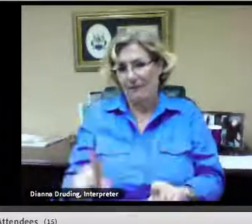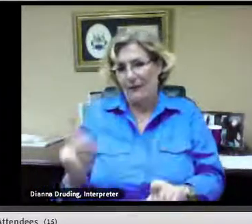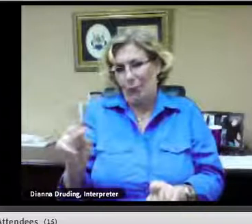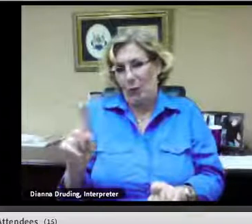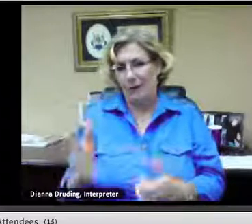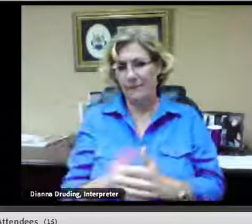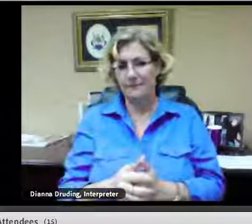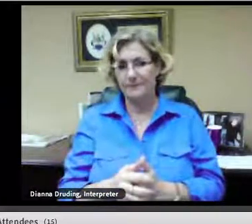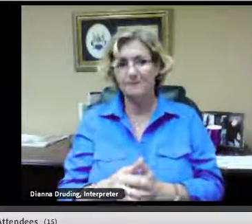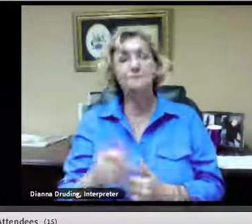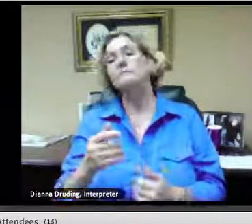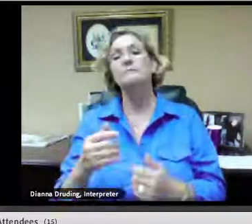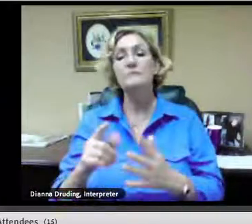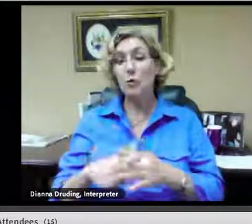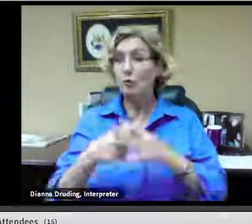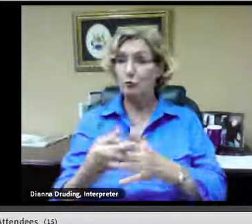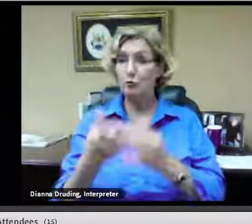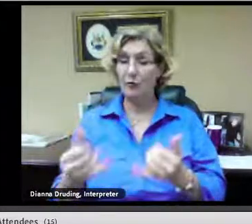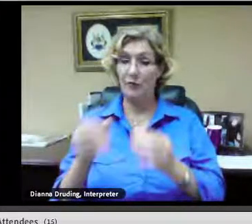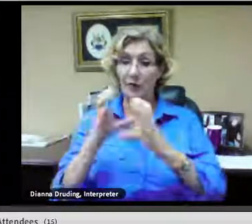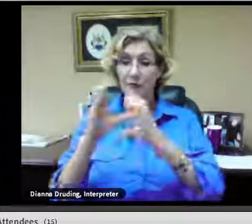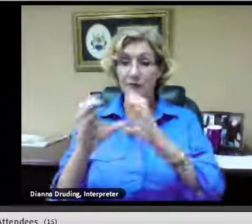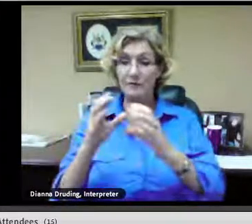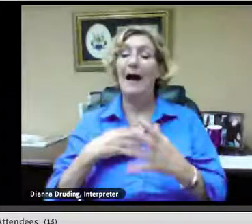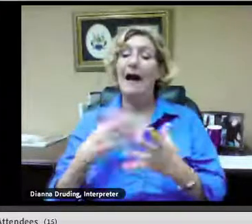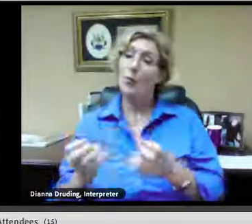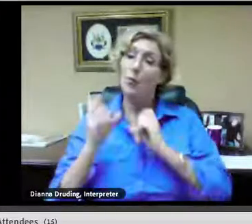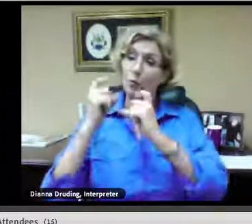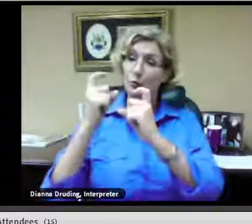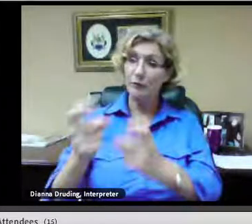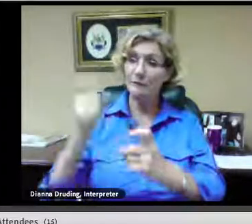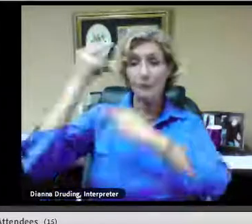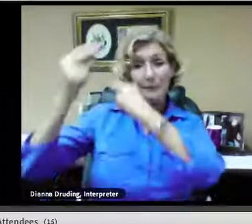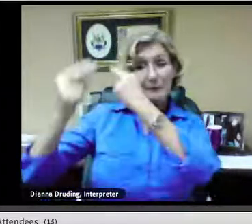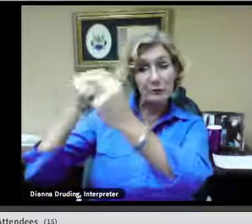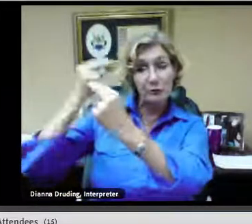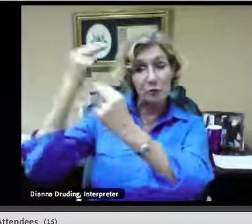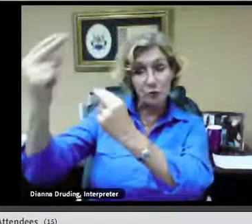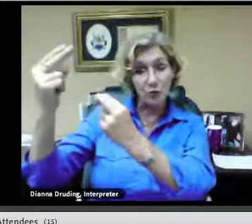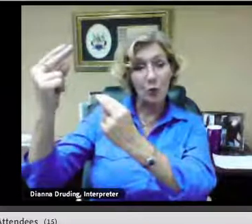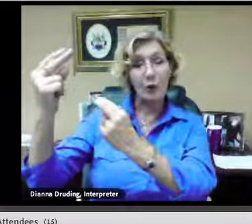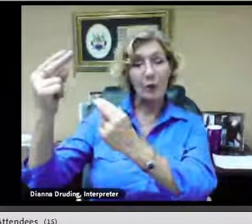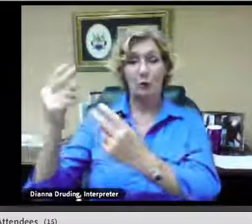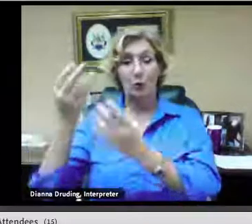I would like to give you some historical context on accessibility and disability,